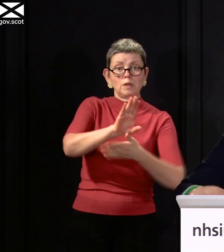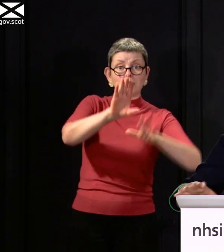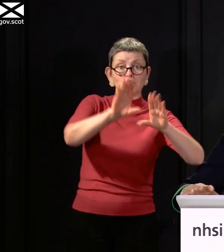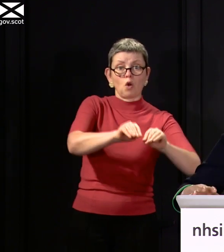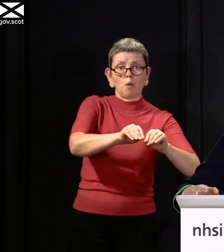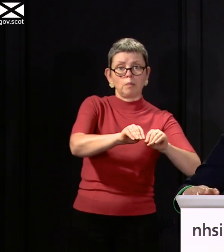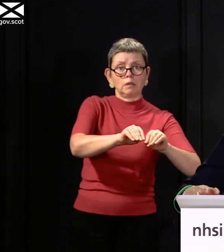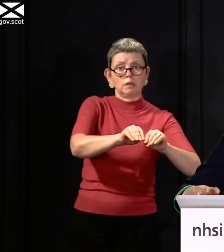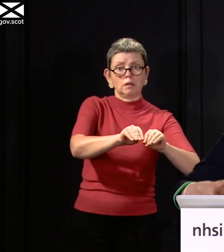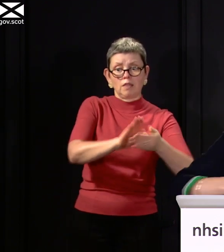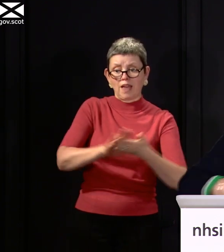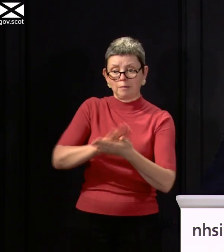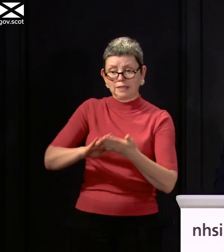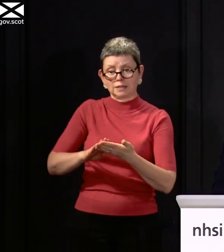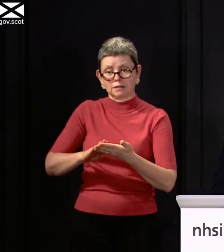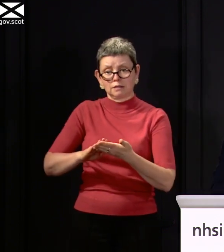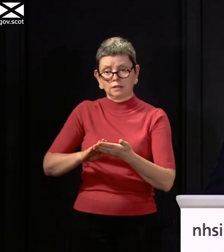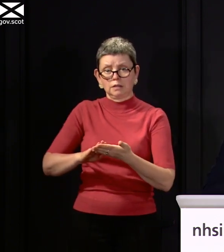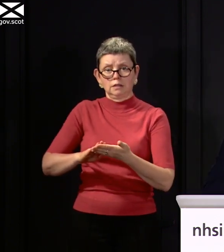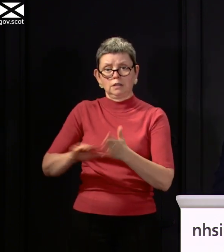will manifest themselves in other ways. So if we stop supporting businesses, businesses